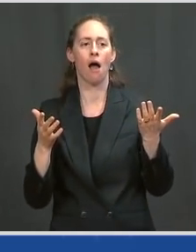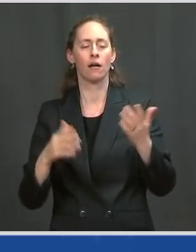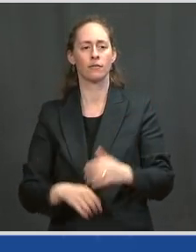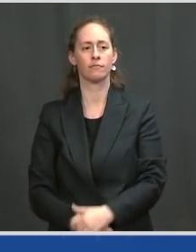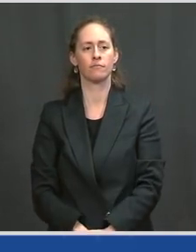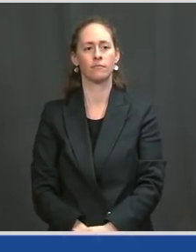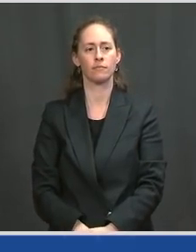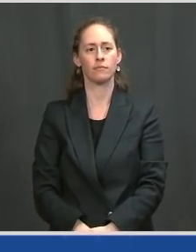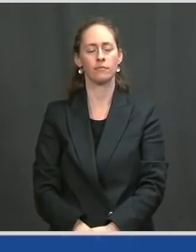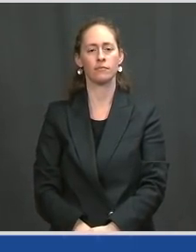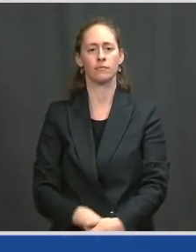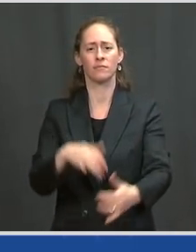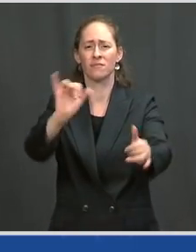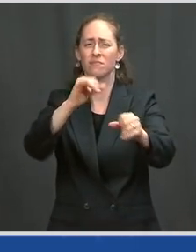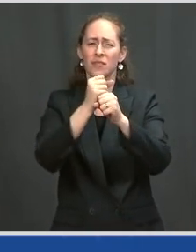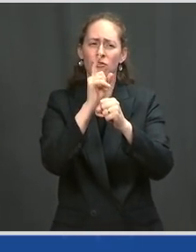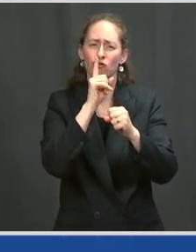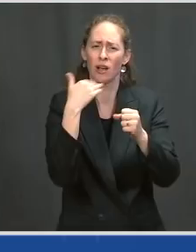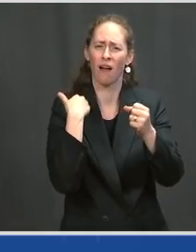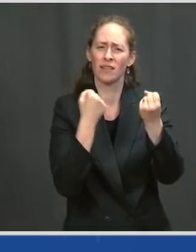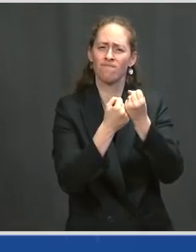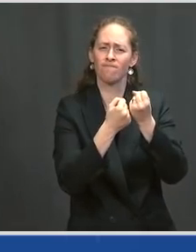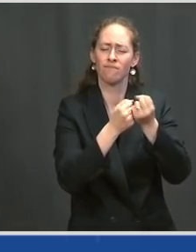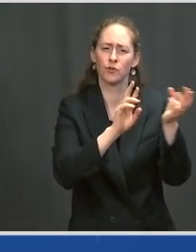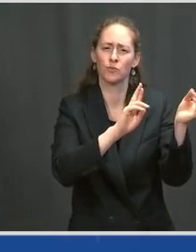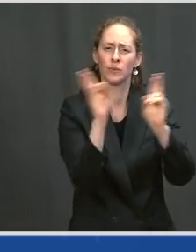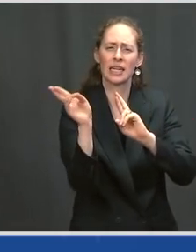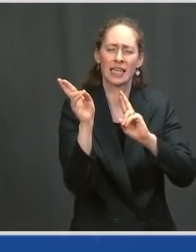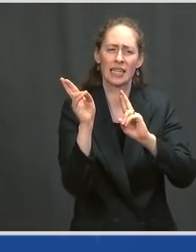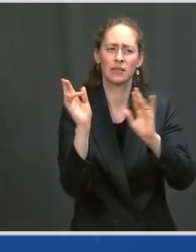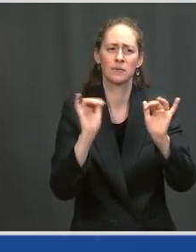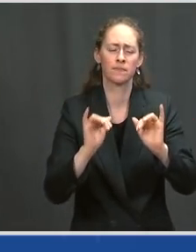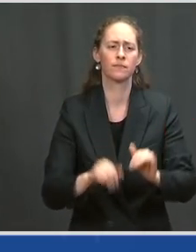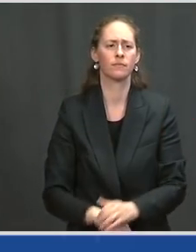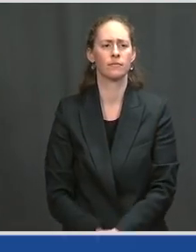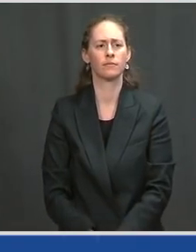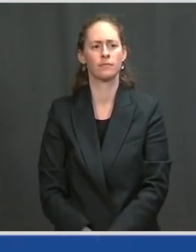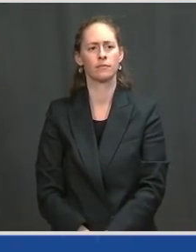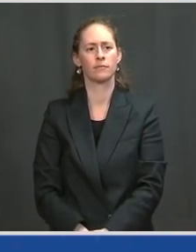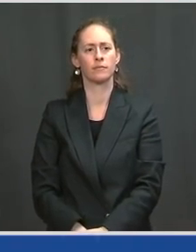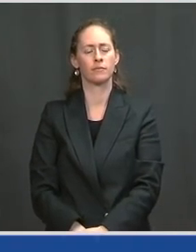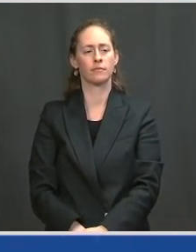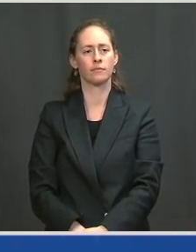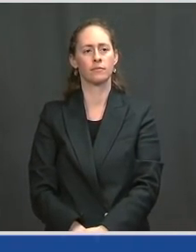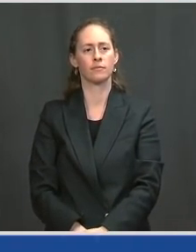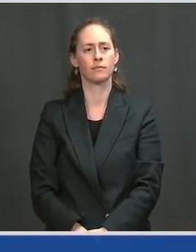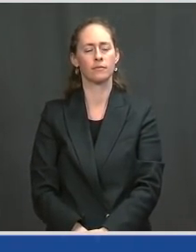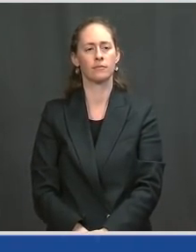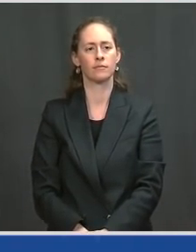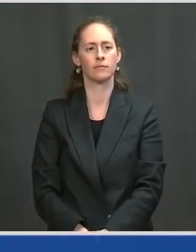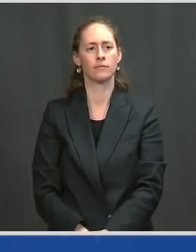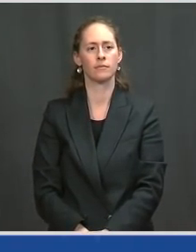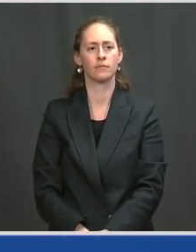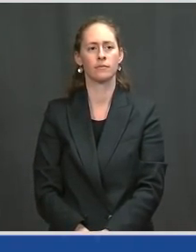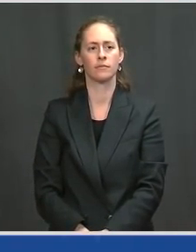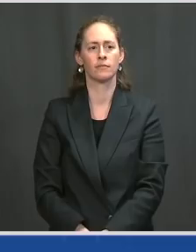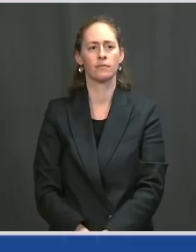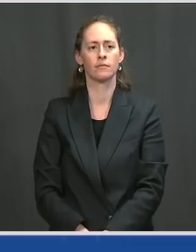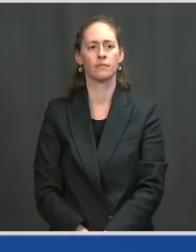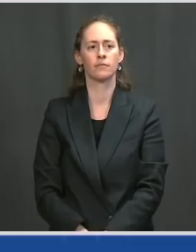For example, we need employers to step up in a couple of ways. First, we need them to get help to their people